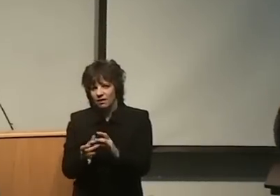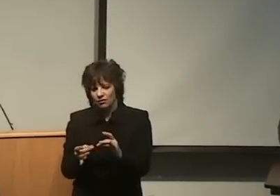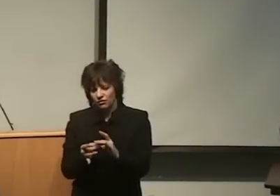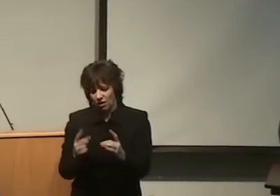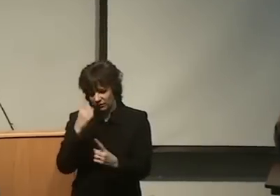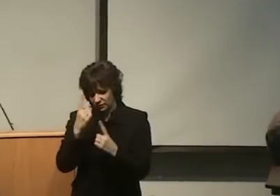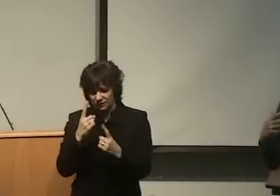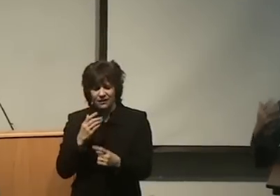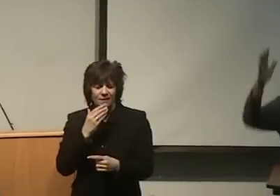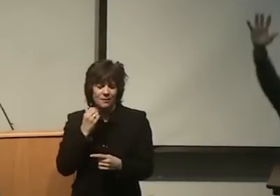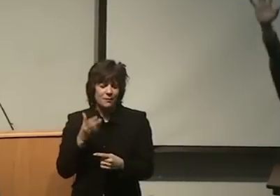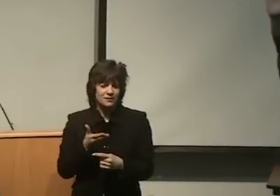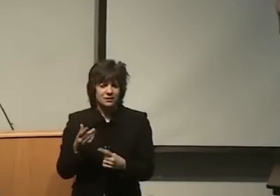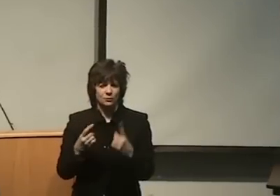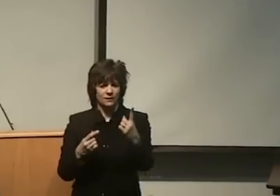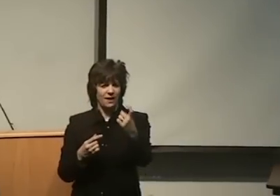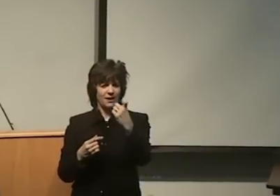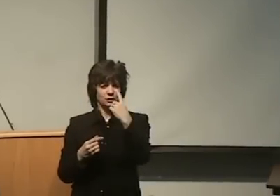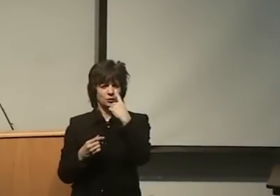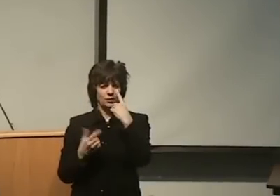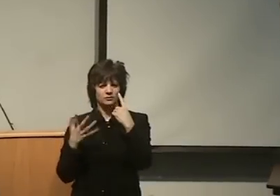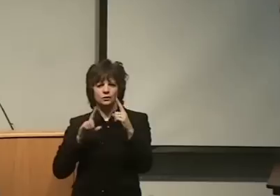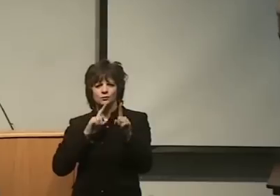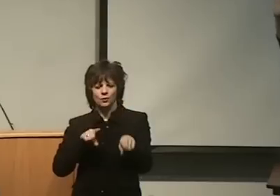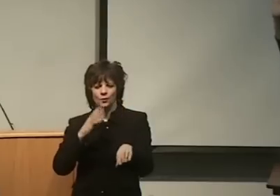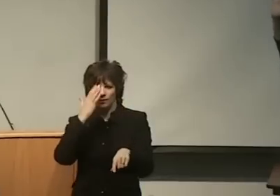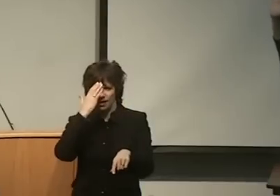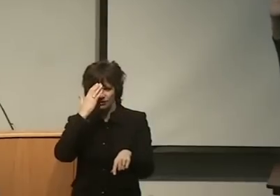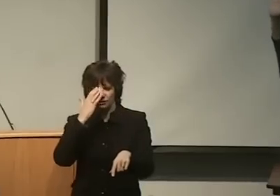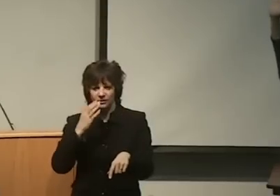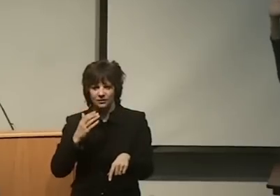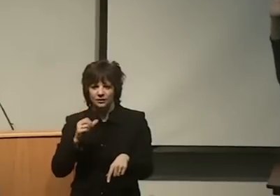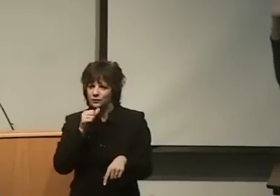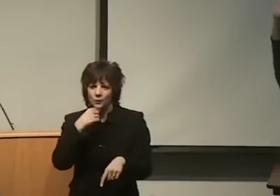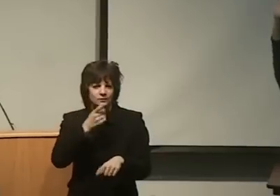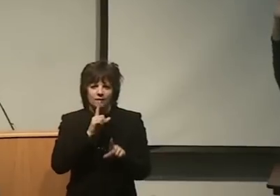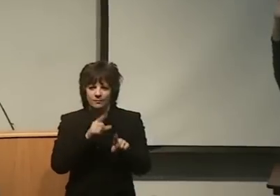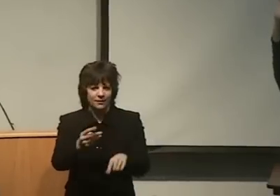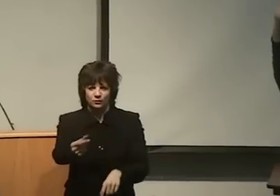when someone asks you a question and you know the answer don't always say the answer. That just makes you more intimidating.